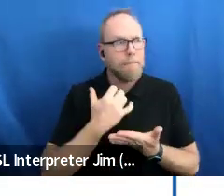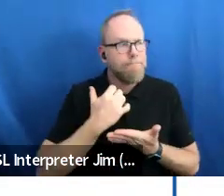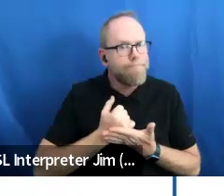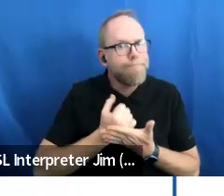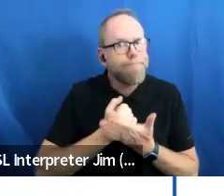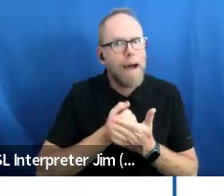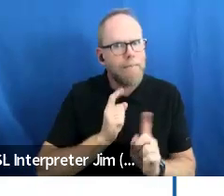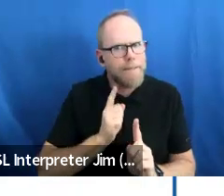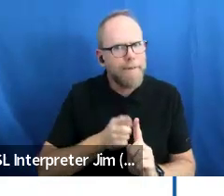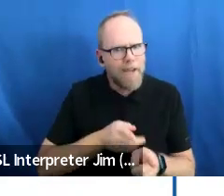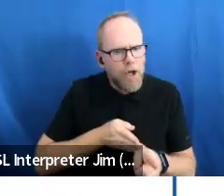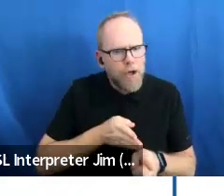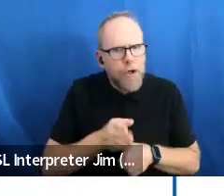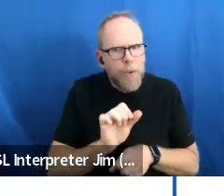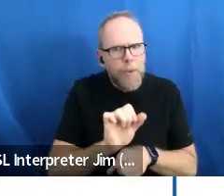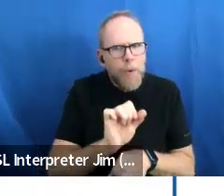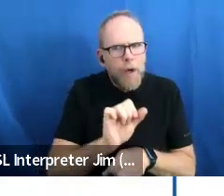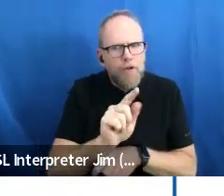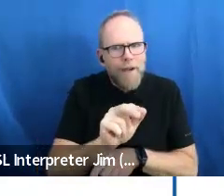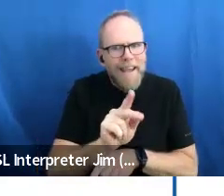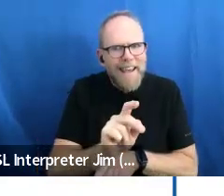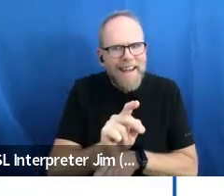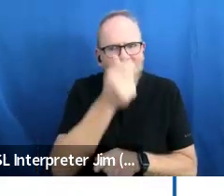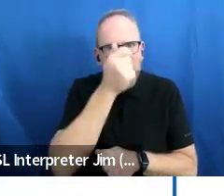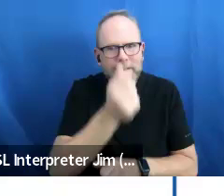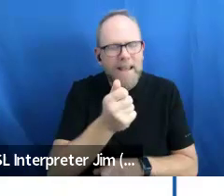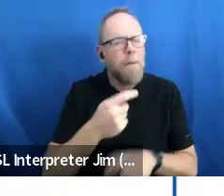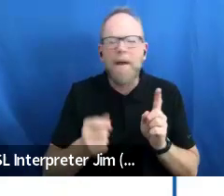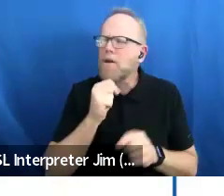But I don't think people with disabilities should all be just shuttled to trade schools.